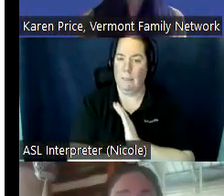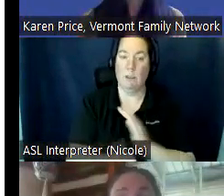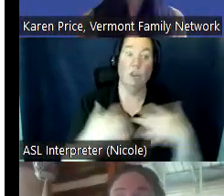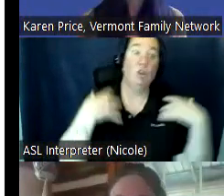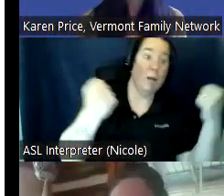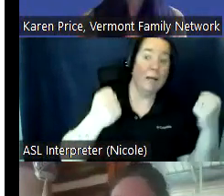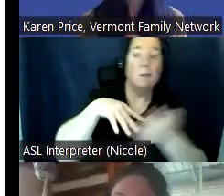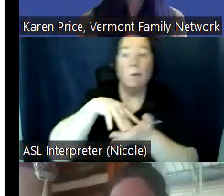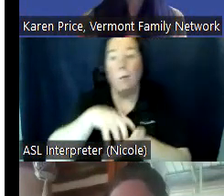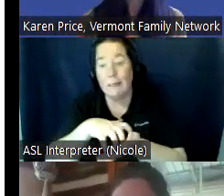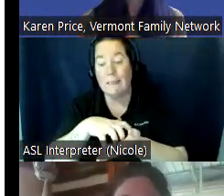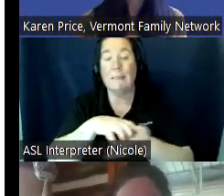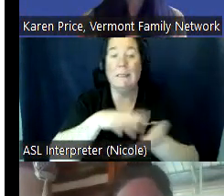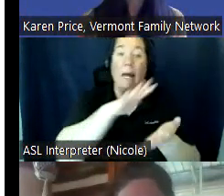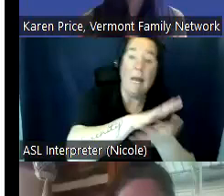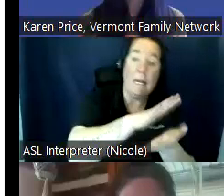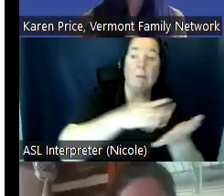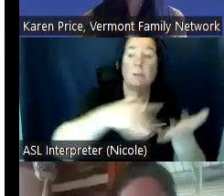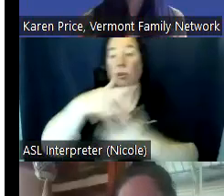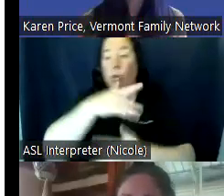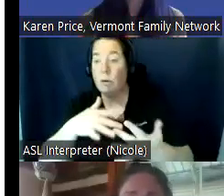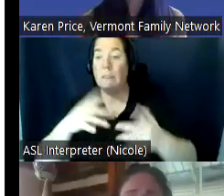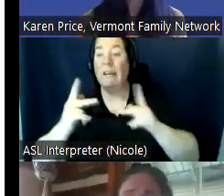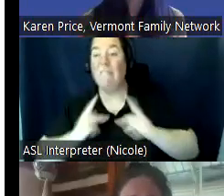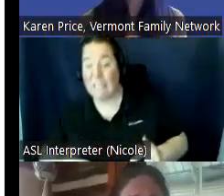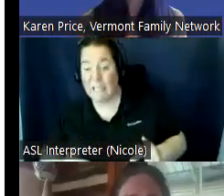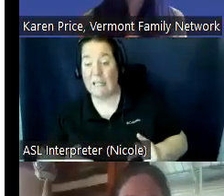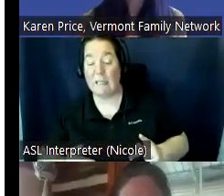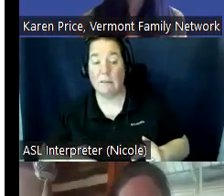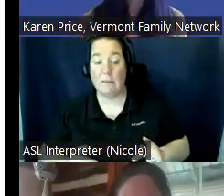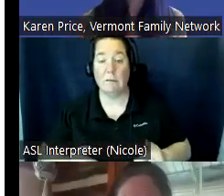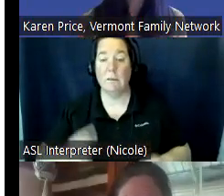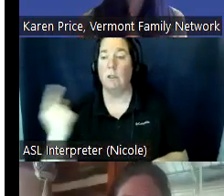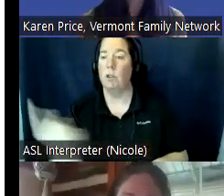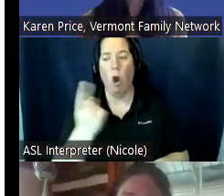academically, socially, physically. This should always have been embedded in IEPs.